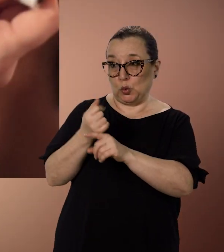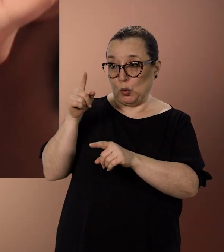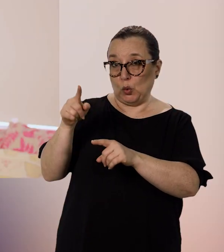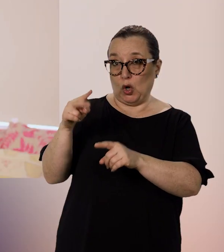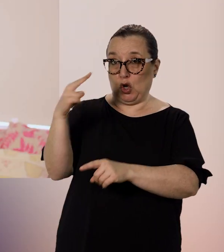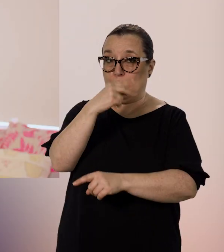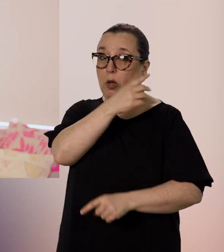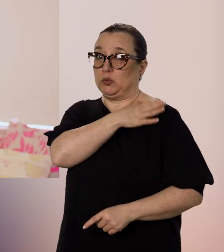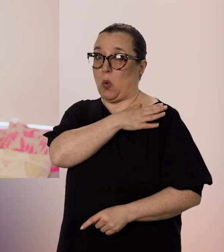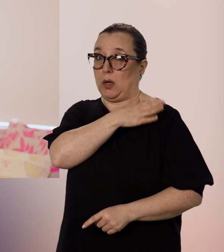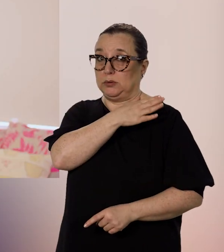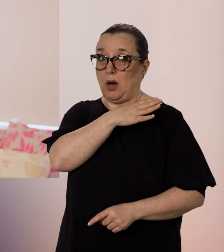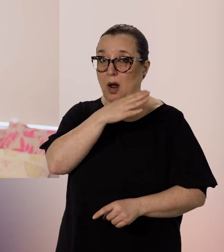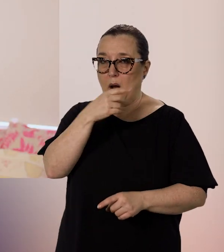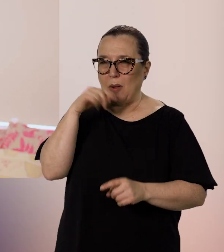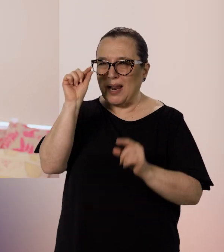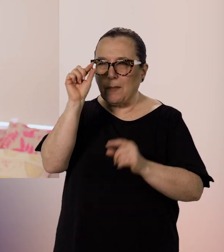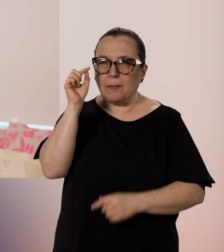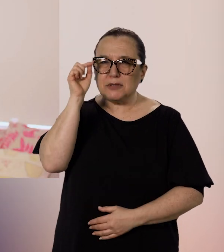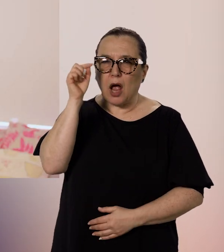I like to put a little bit of mascara